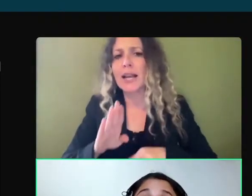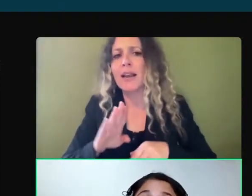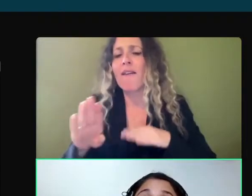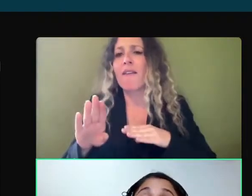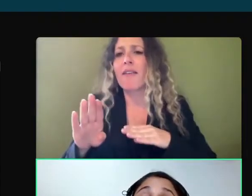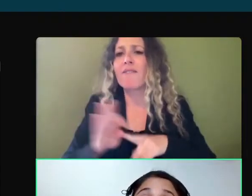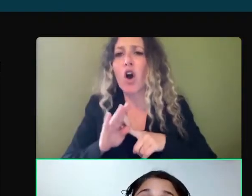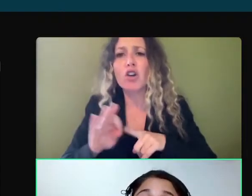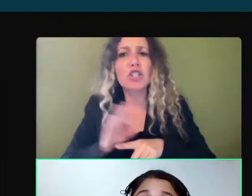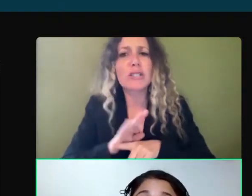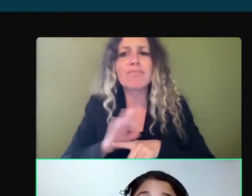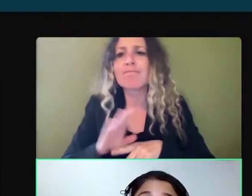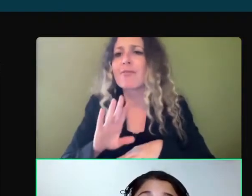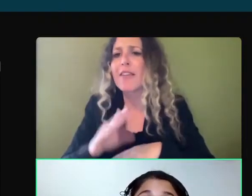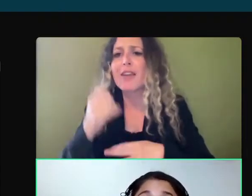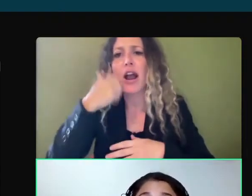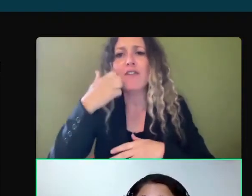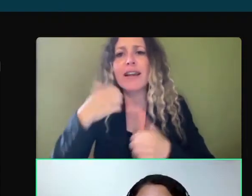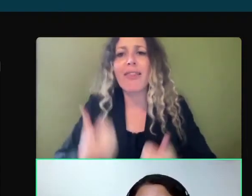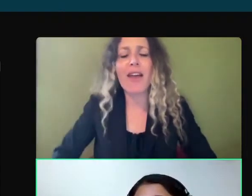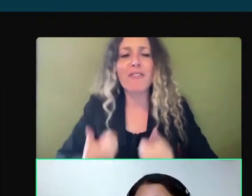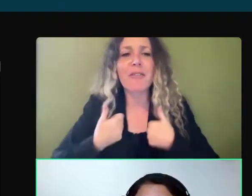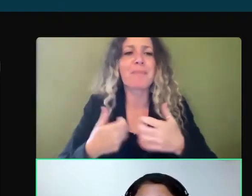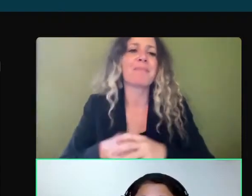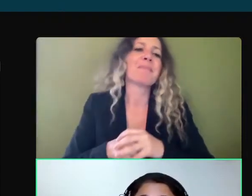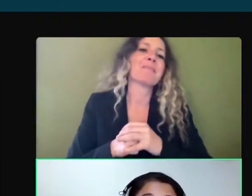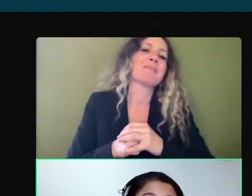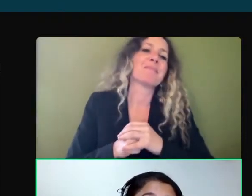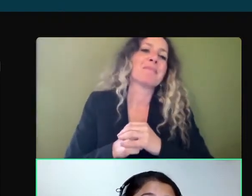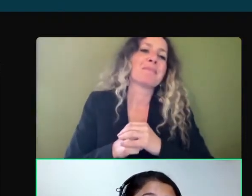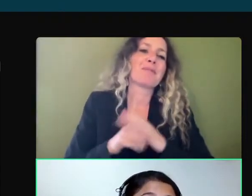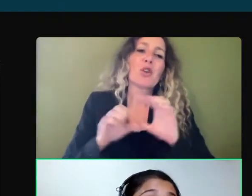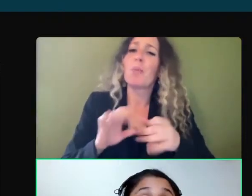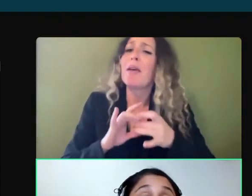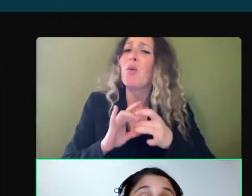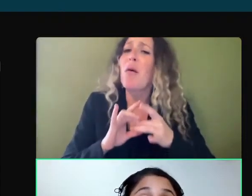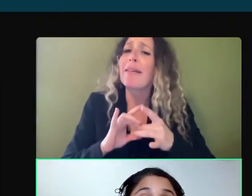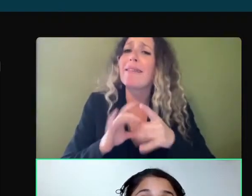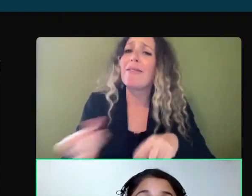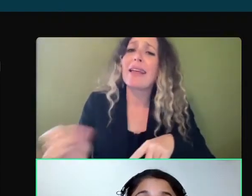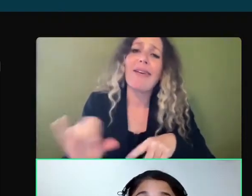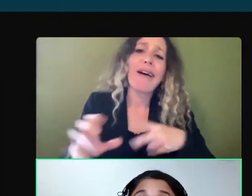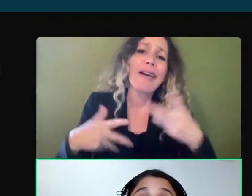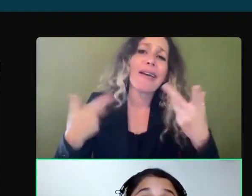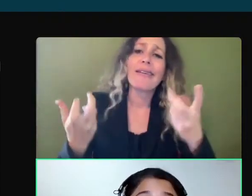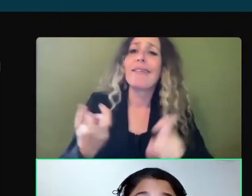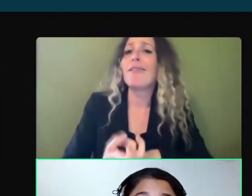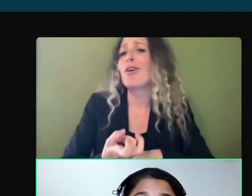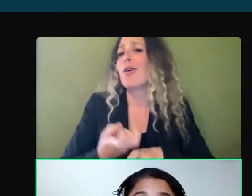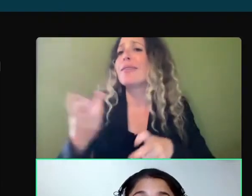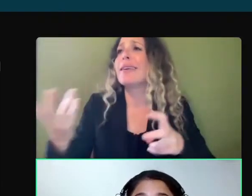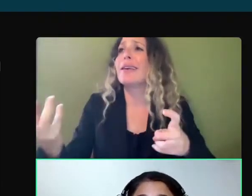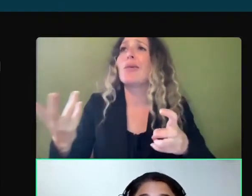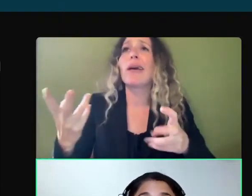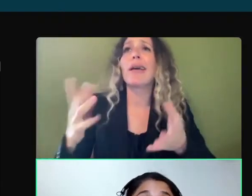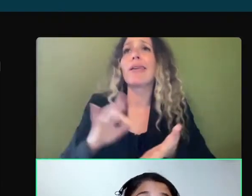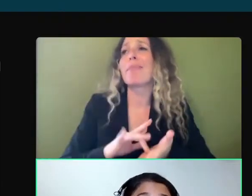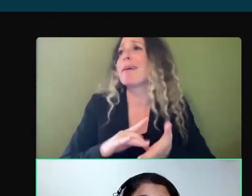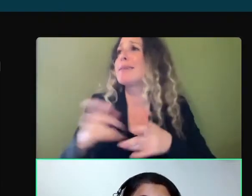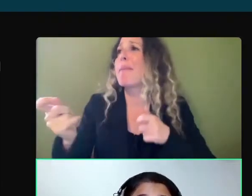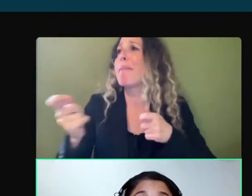So that could be something relatively like having difficulty with medication management or finances,